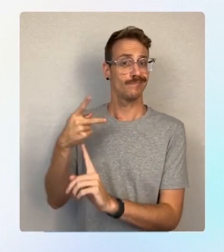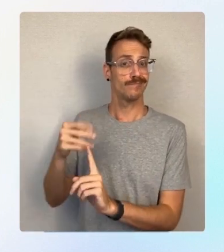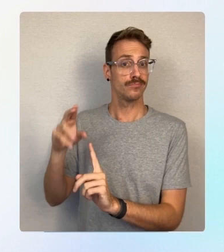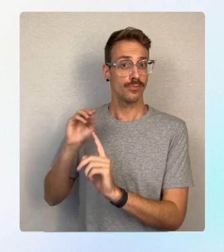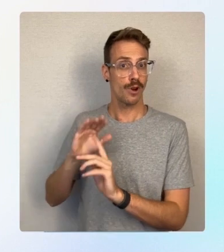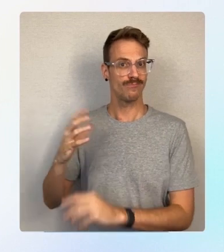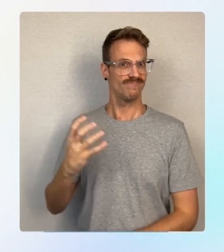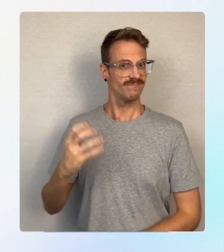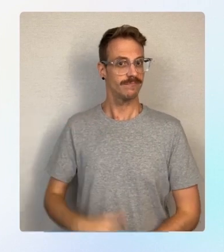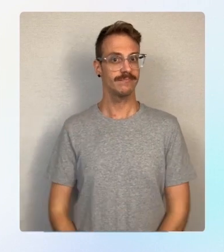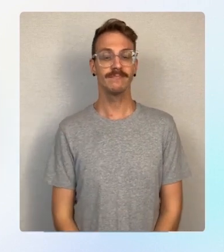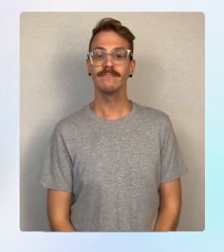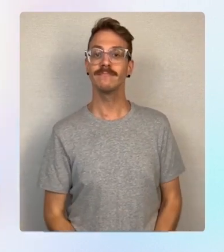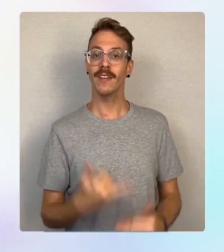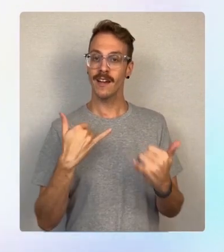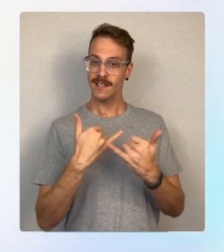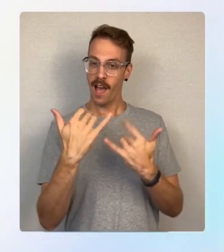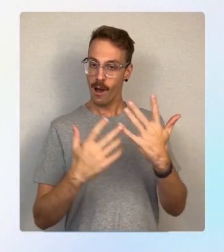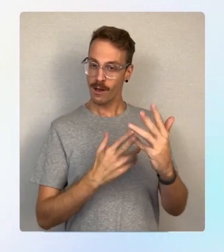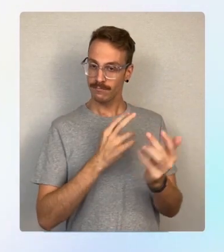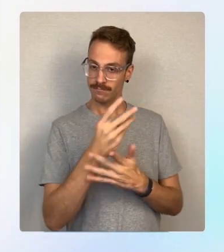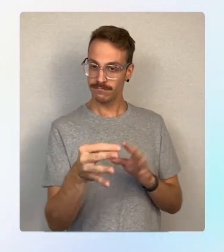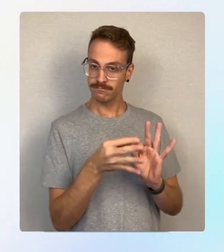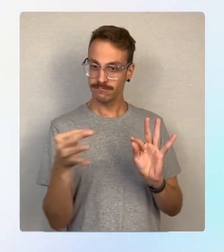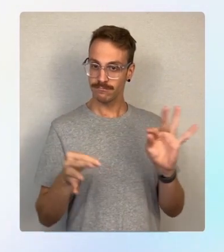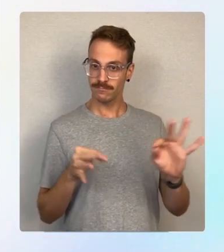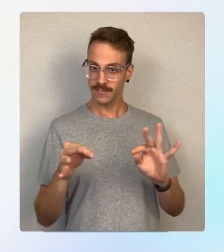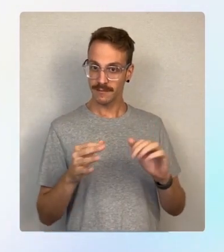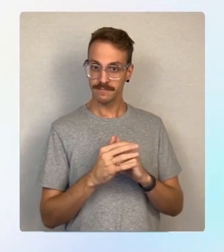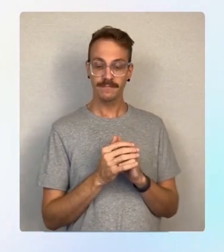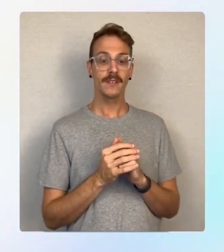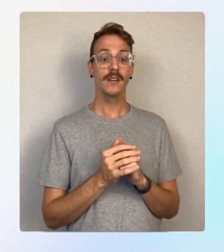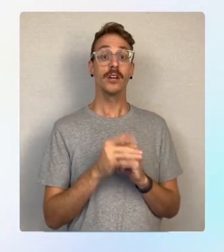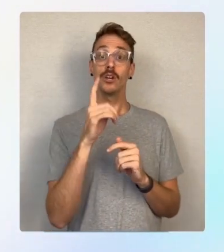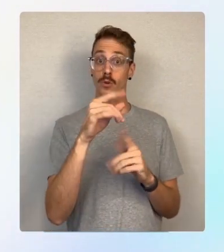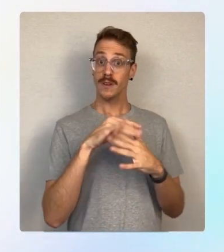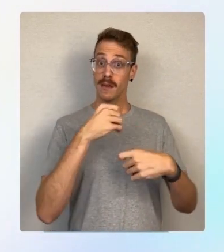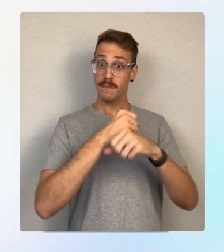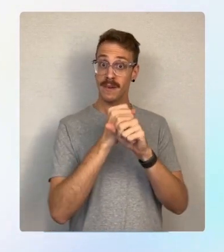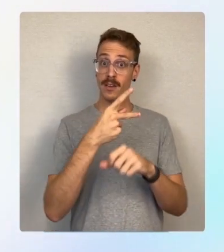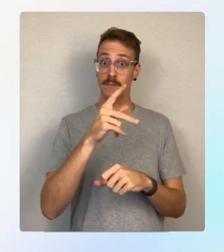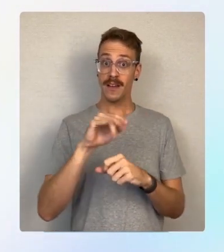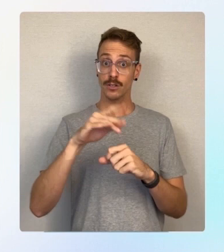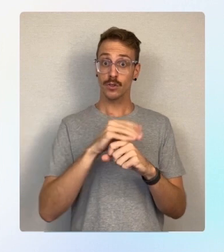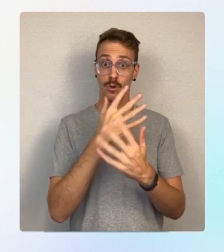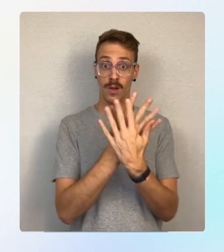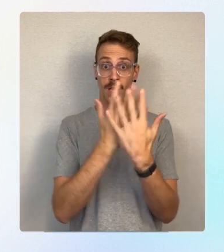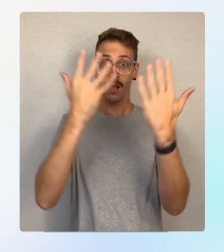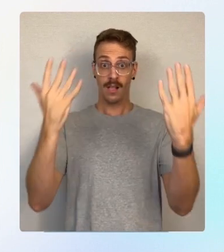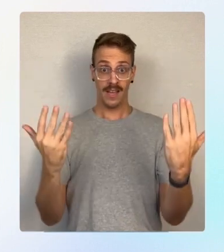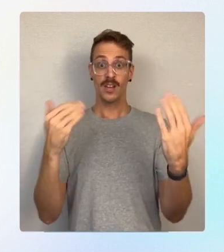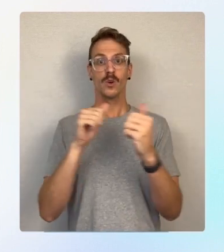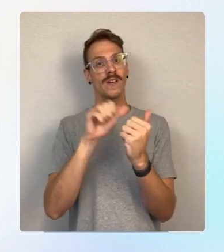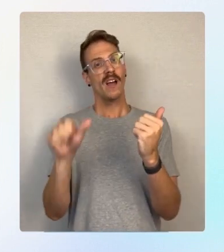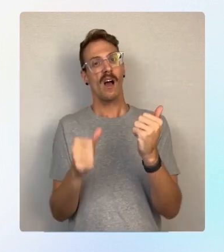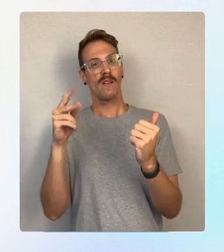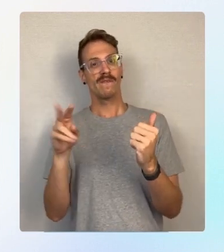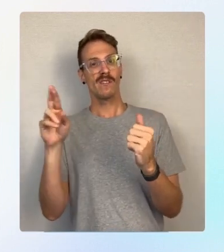Let's dive in. You can composite passthrough layers with other VR layers using alpha blending.